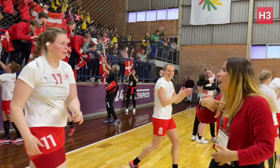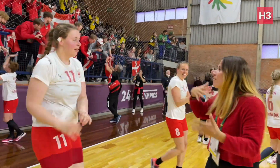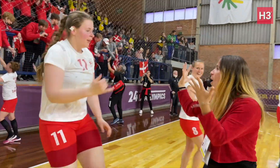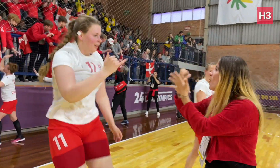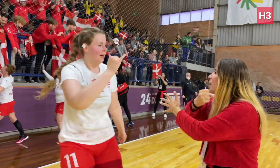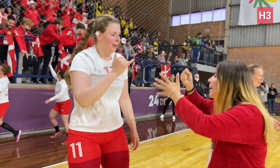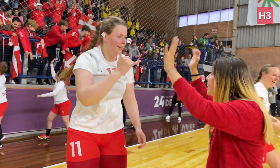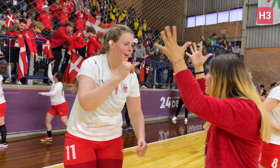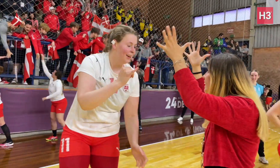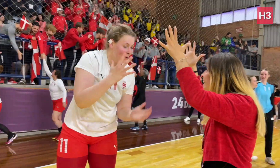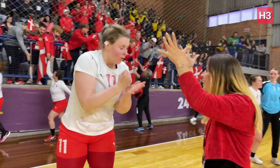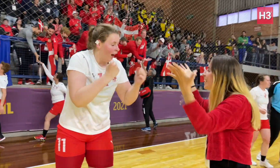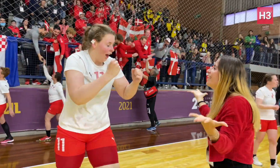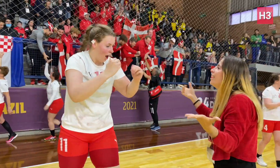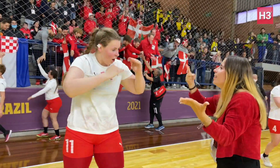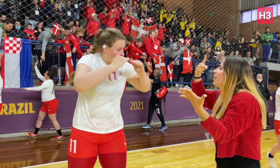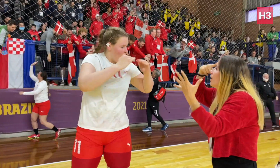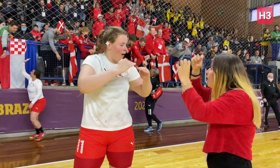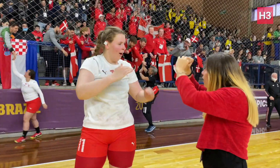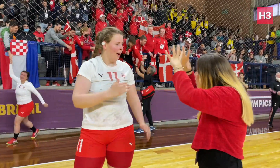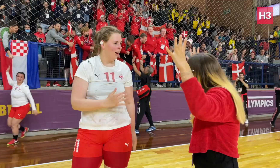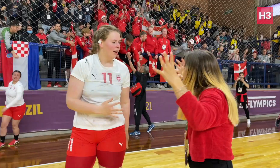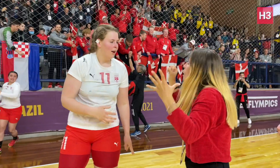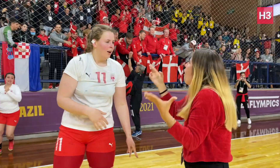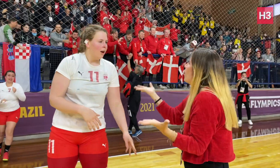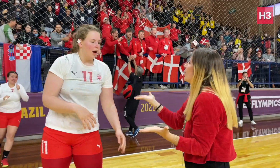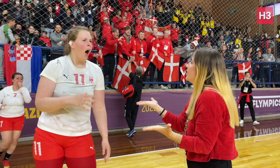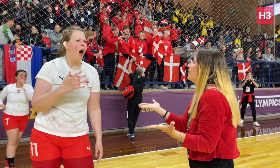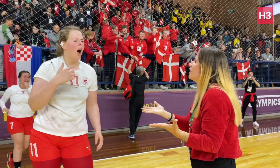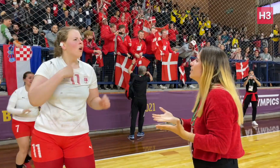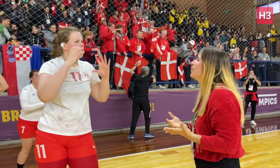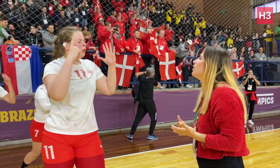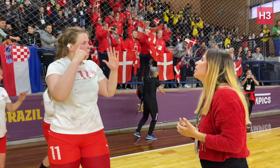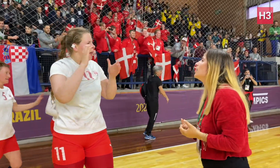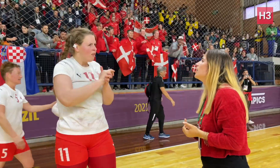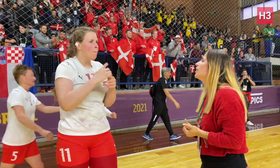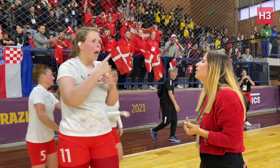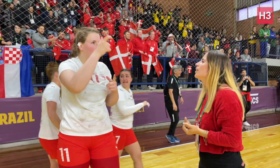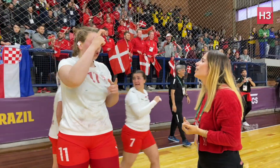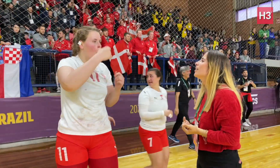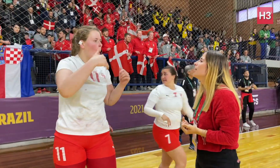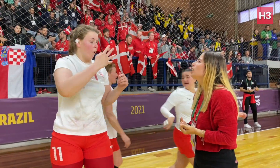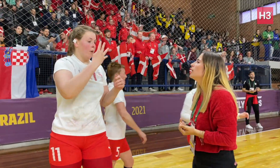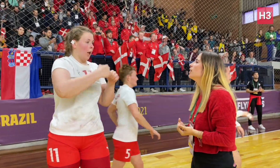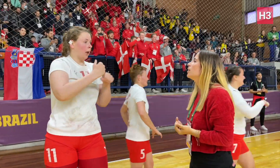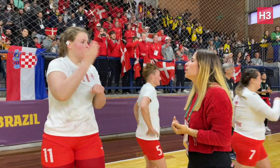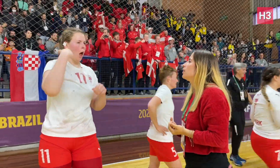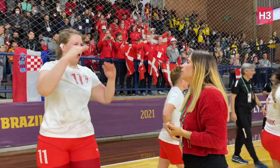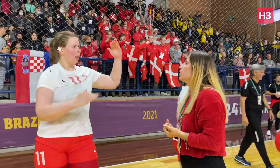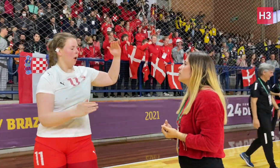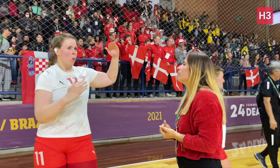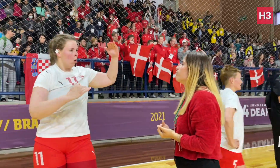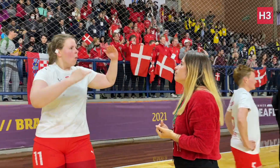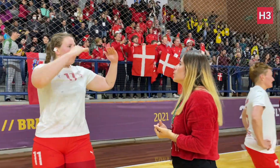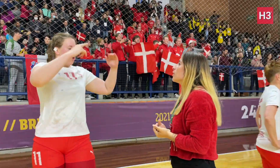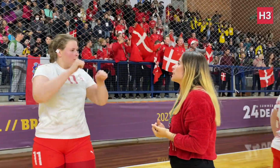Denmark’s won! Yes, we just won! It’s very competitive! What’s been on your mind? I believed we’d win, but Turkey has improved so much